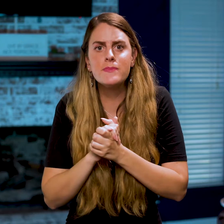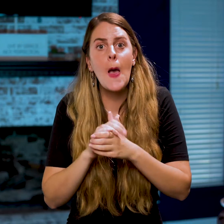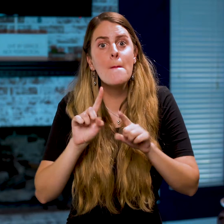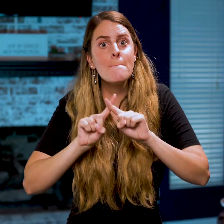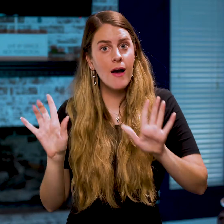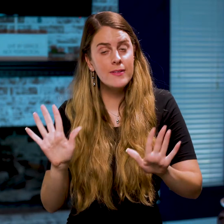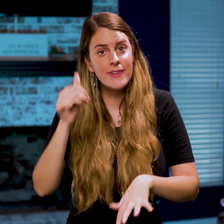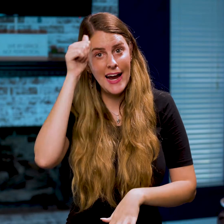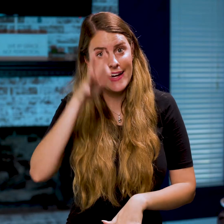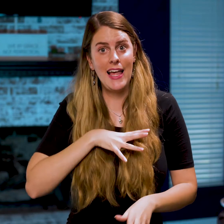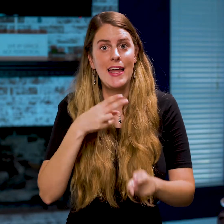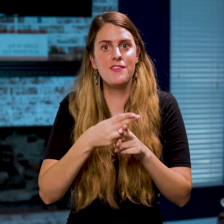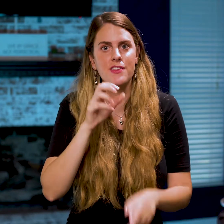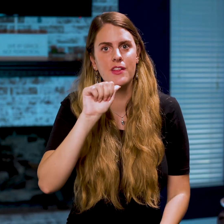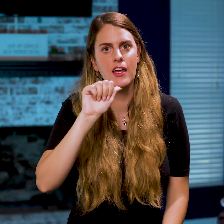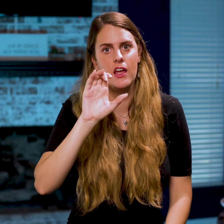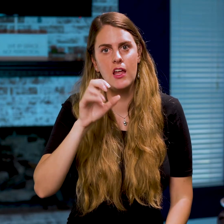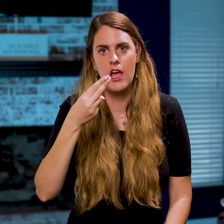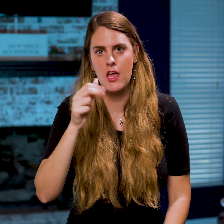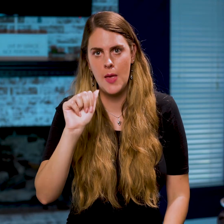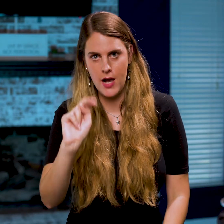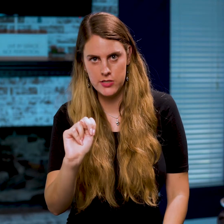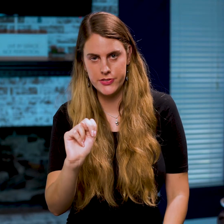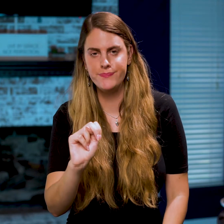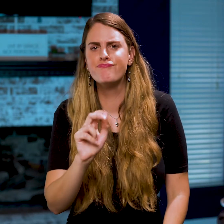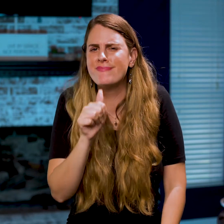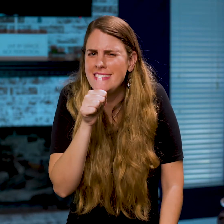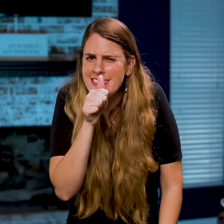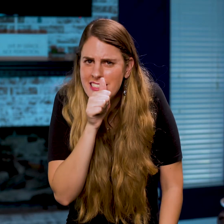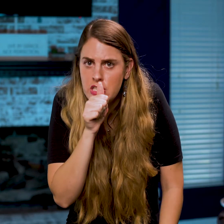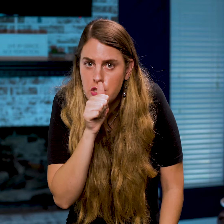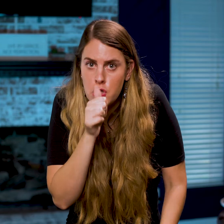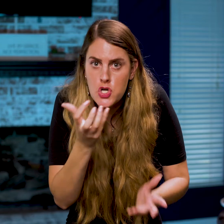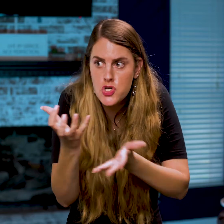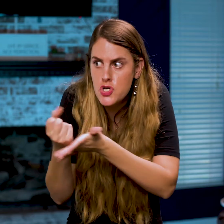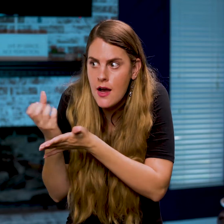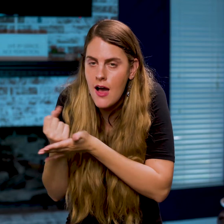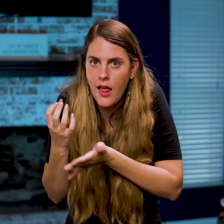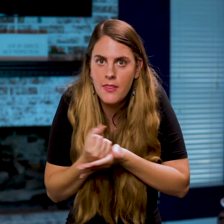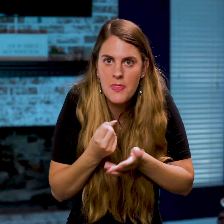But a guy named Achan secretly took plunder